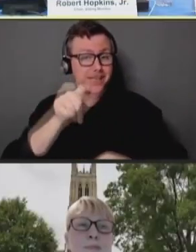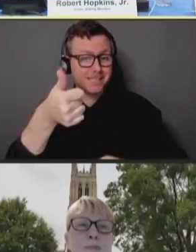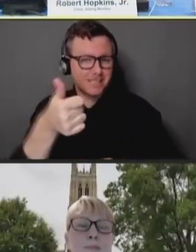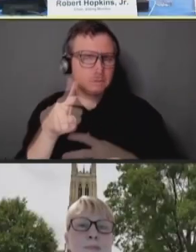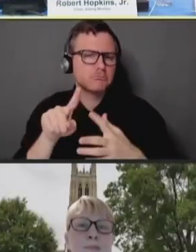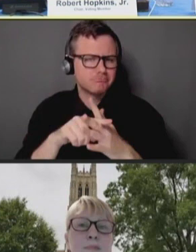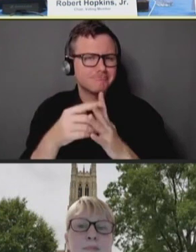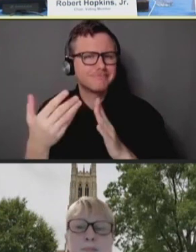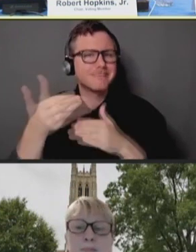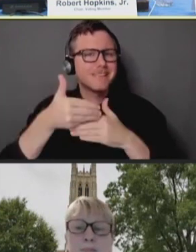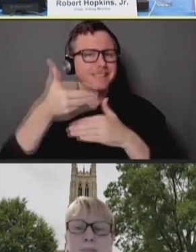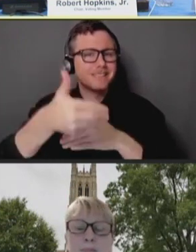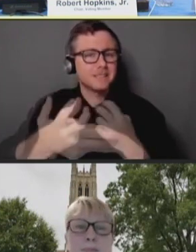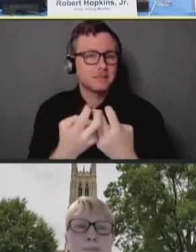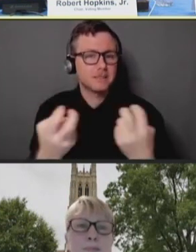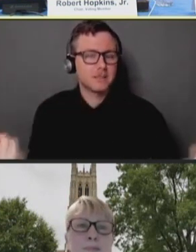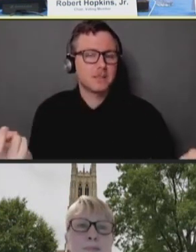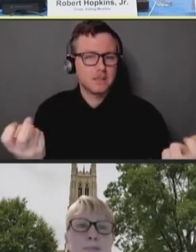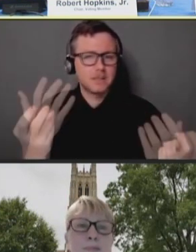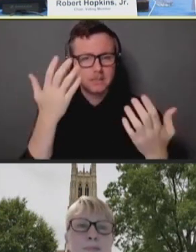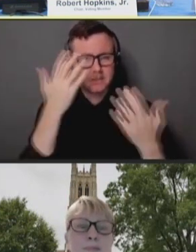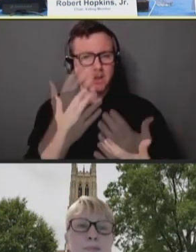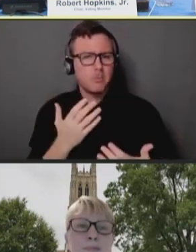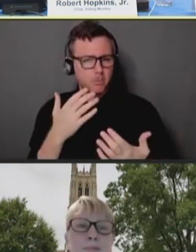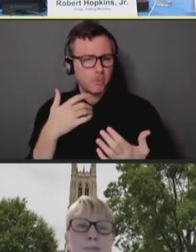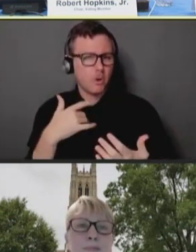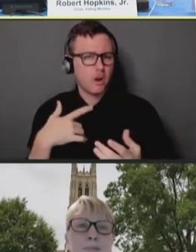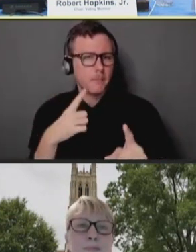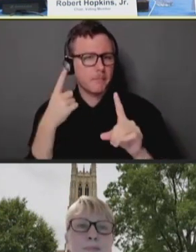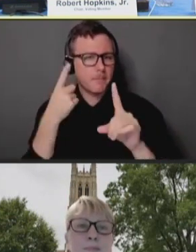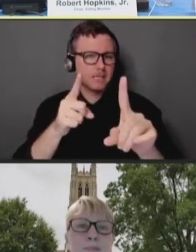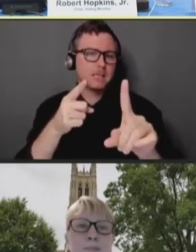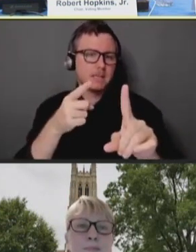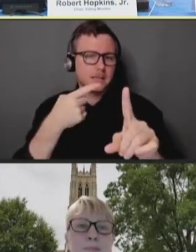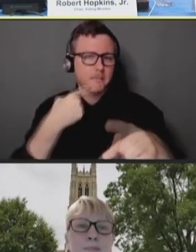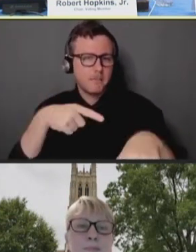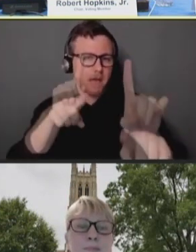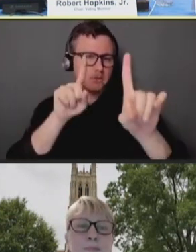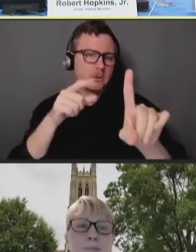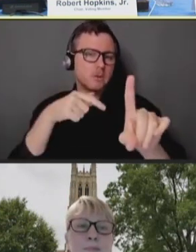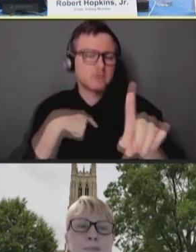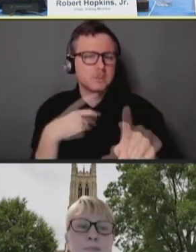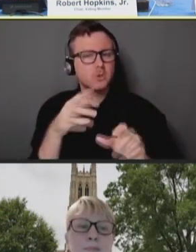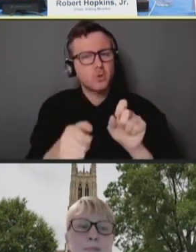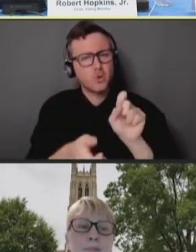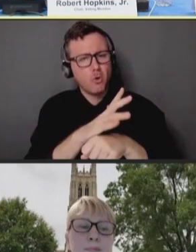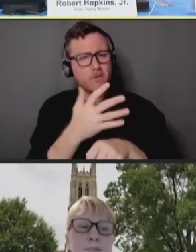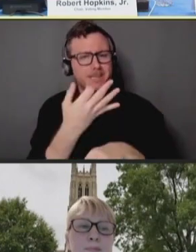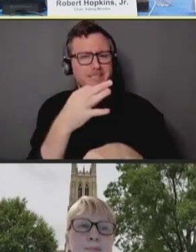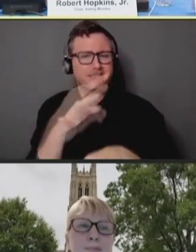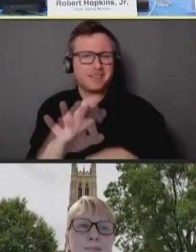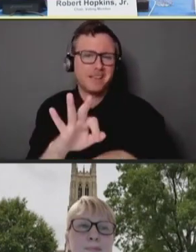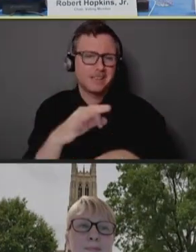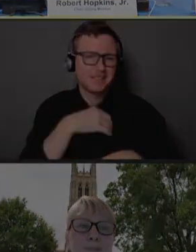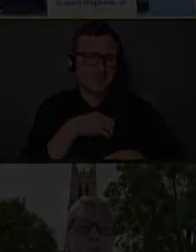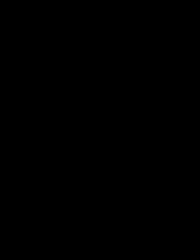A Somber Milestone: COVID-19 Claims More Than 1 Million Americans. Thank you.